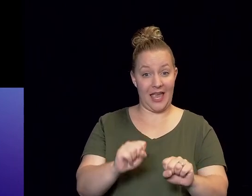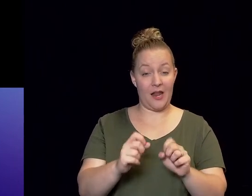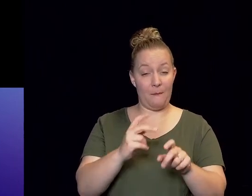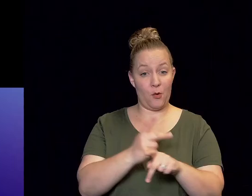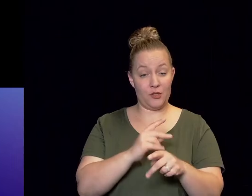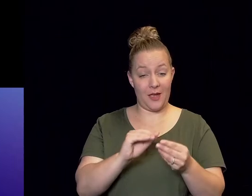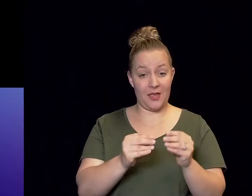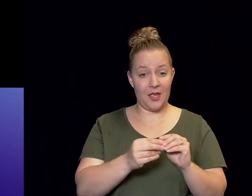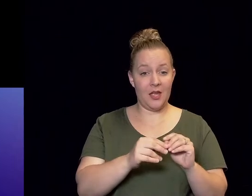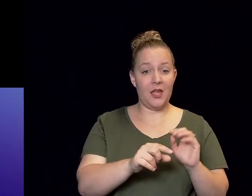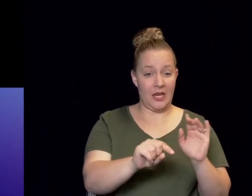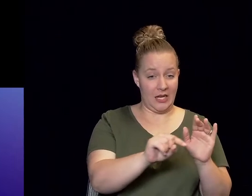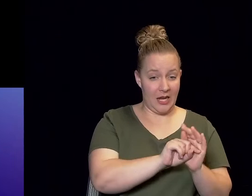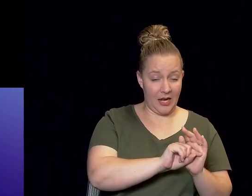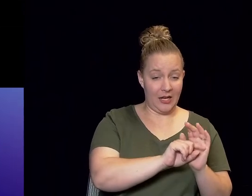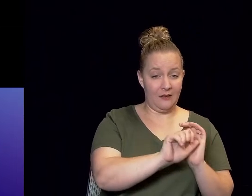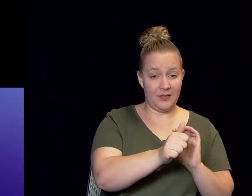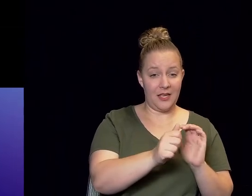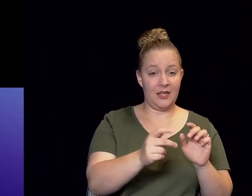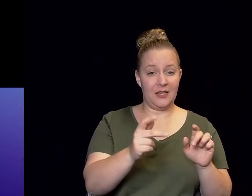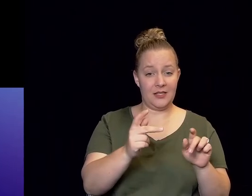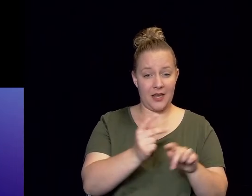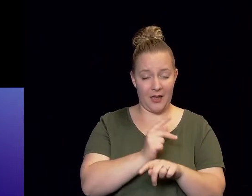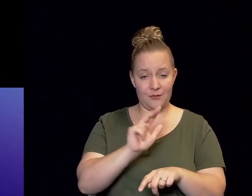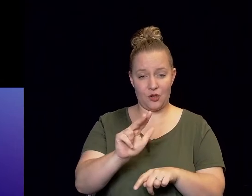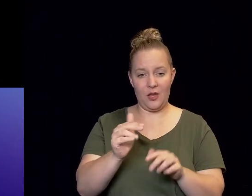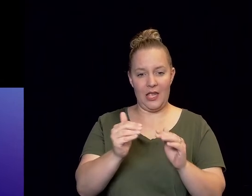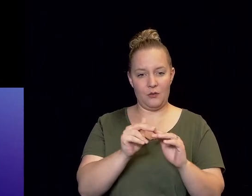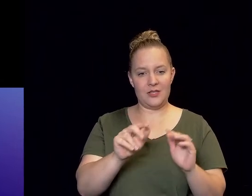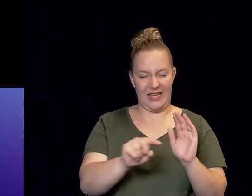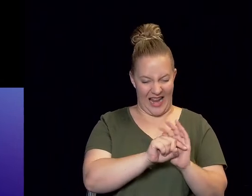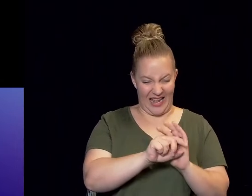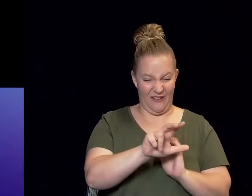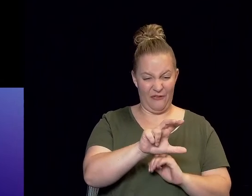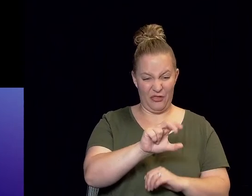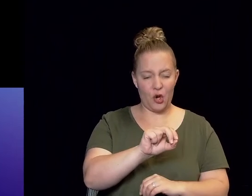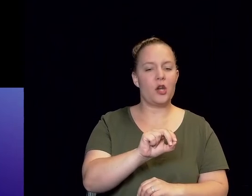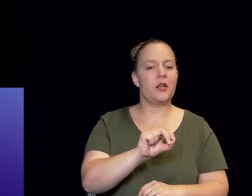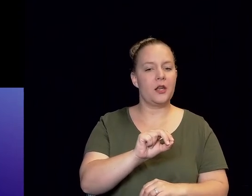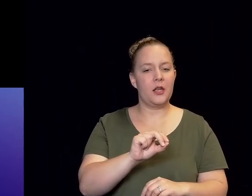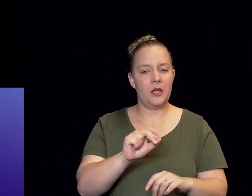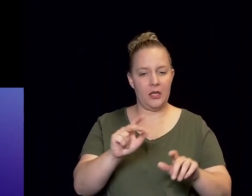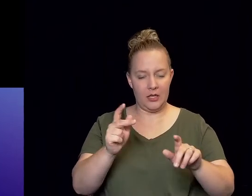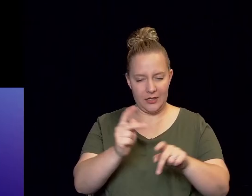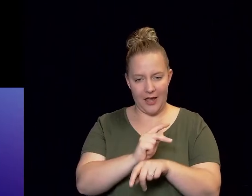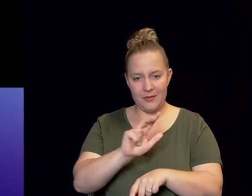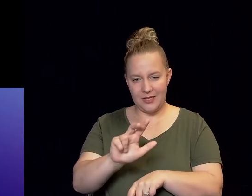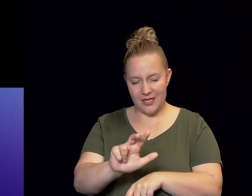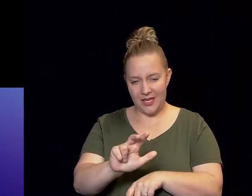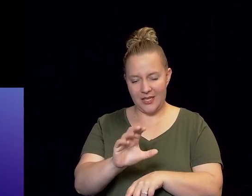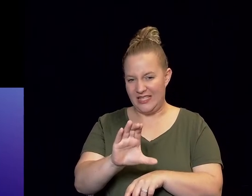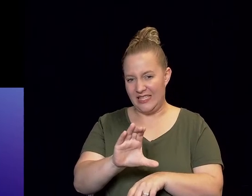So, -10 times 3 is -30. It's like times c but again, here we would just smush that